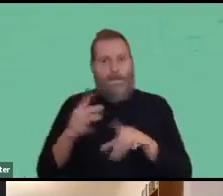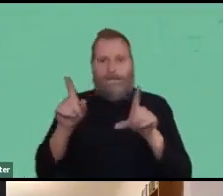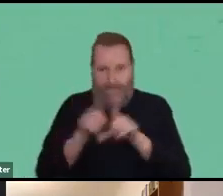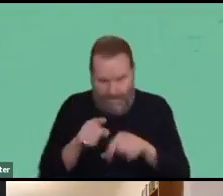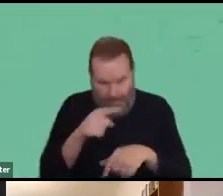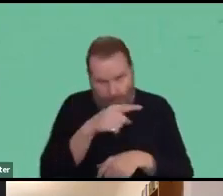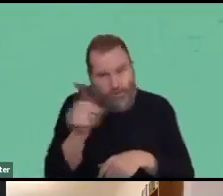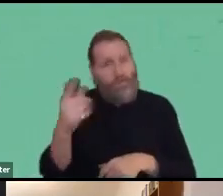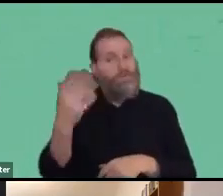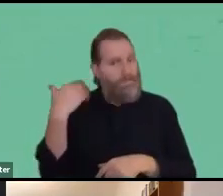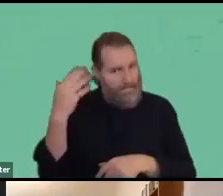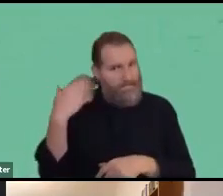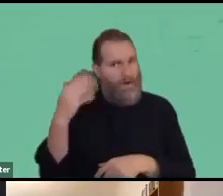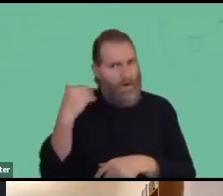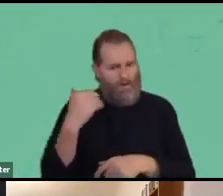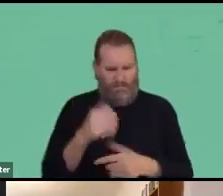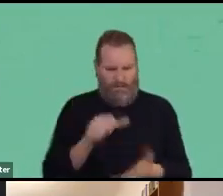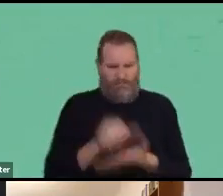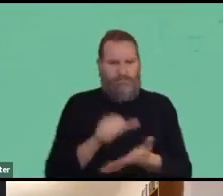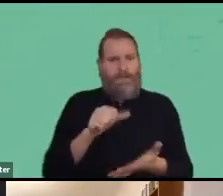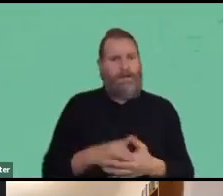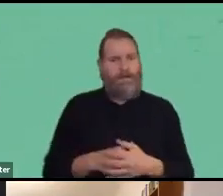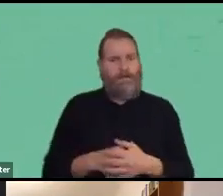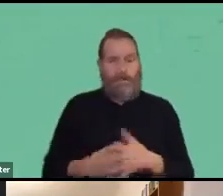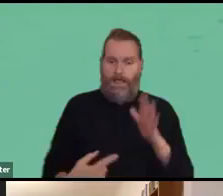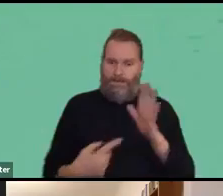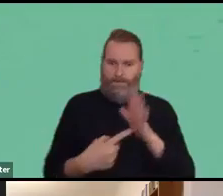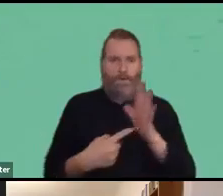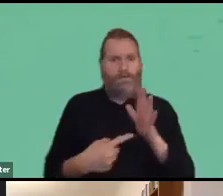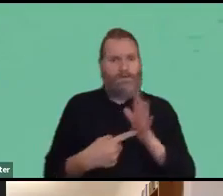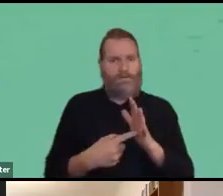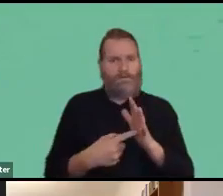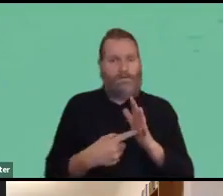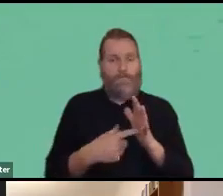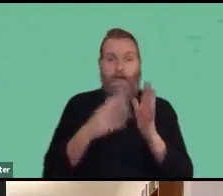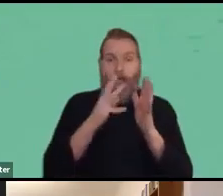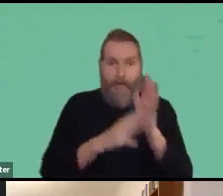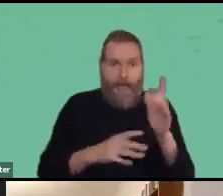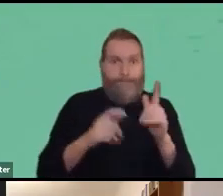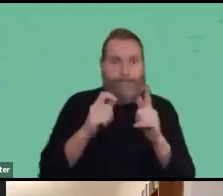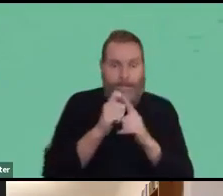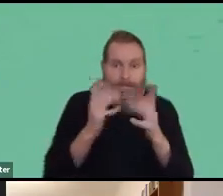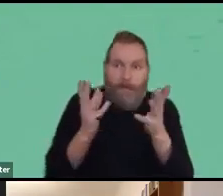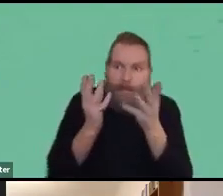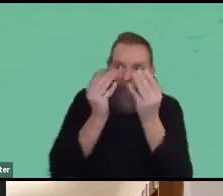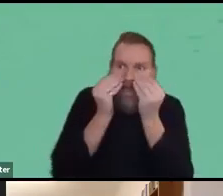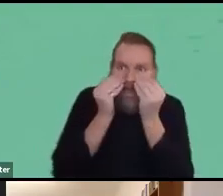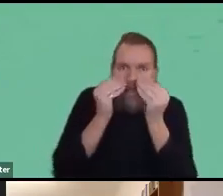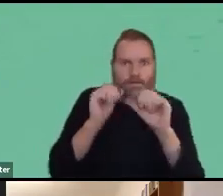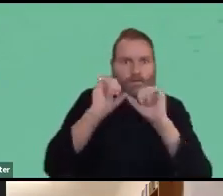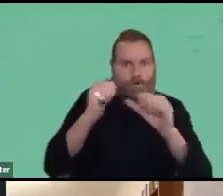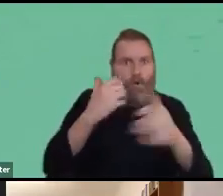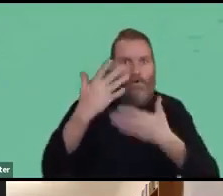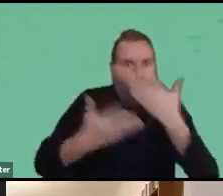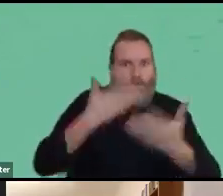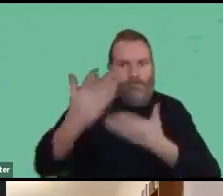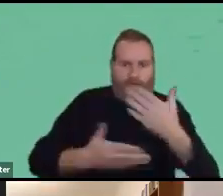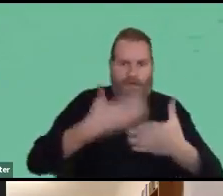it keeps it real and it's so important that MPs hear what it means to be a civil servant and the